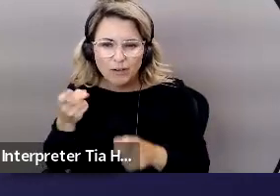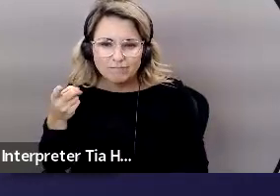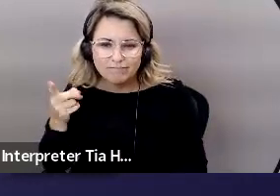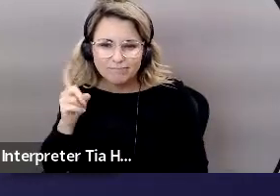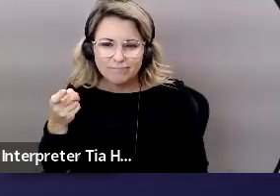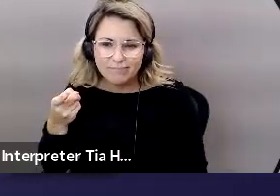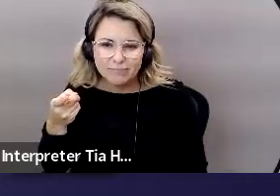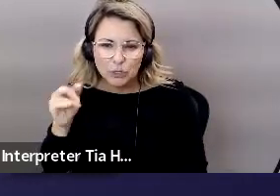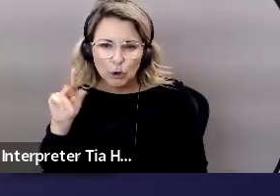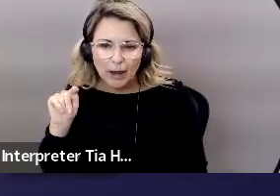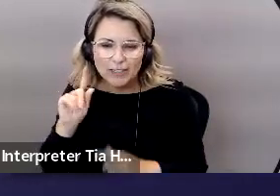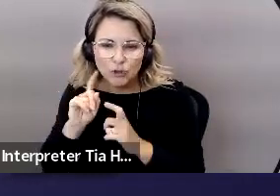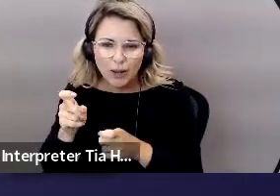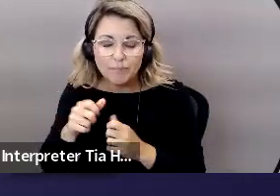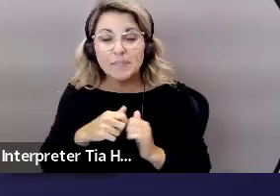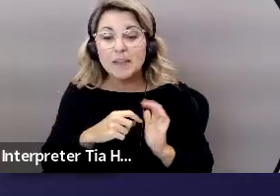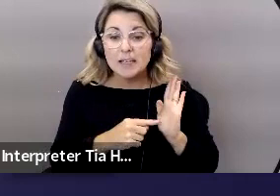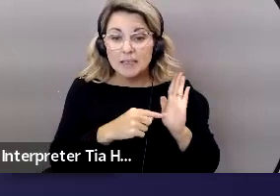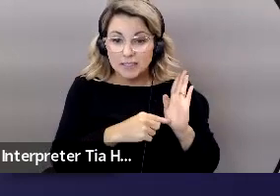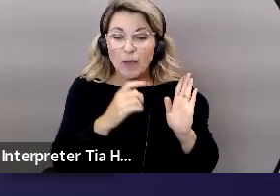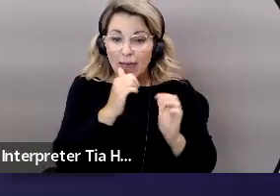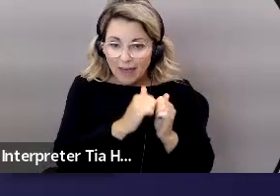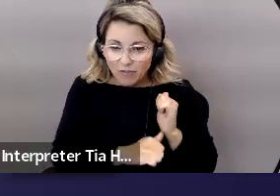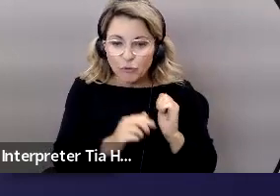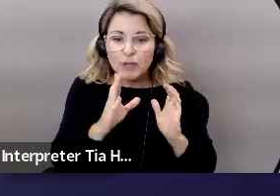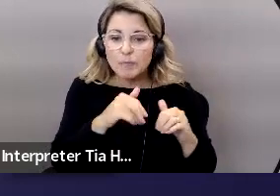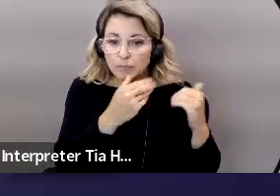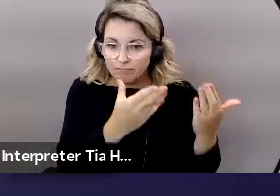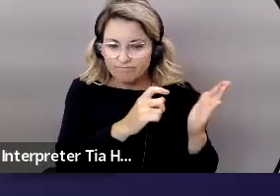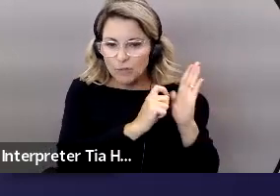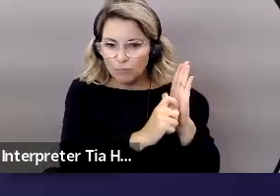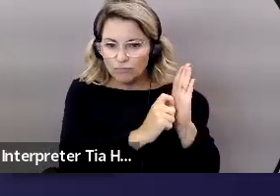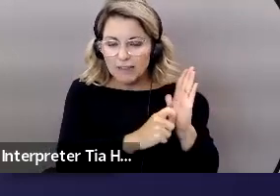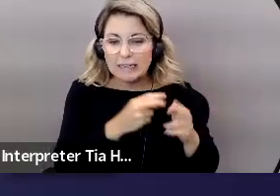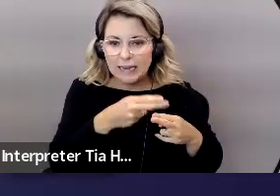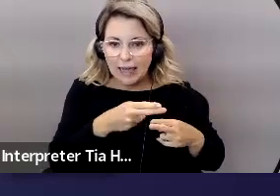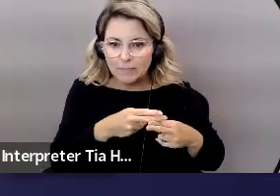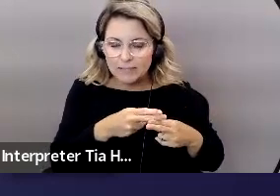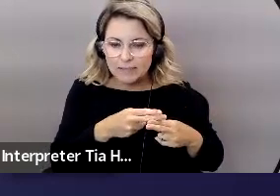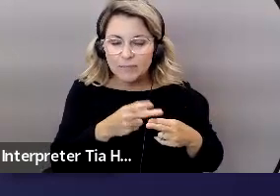you'll write has a section that includes the names and the credentials of all personnel who'll be